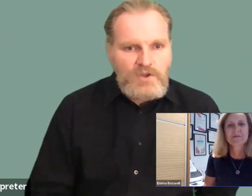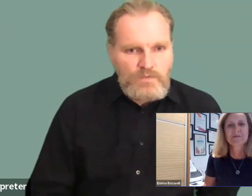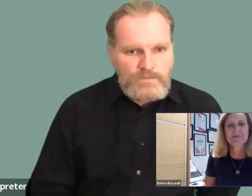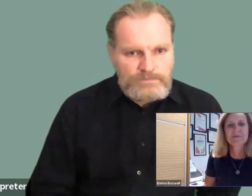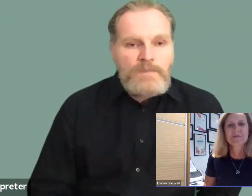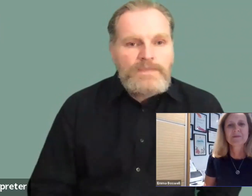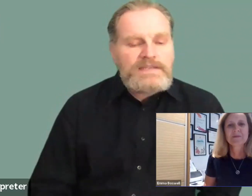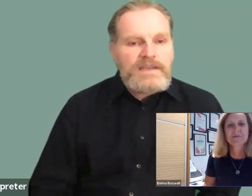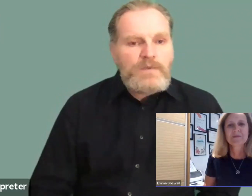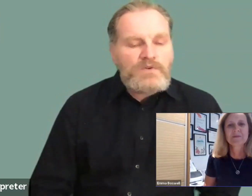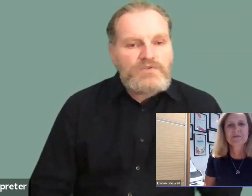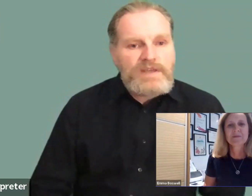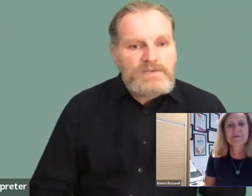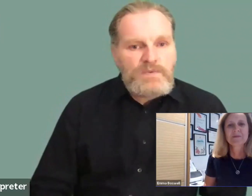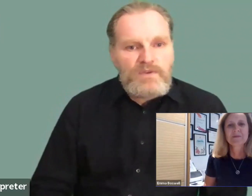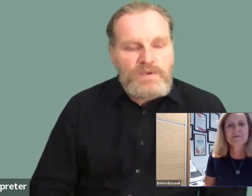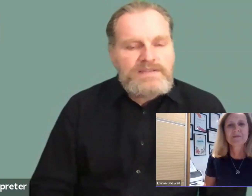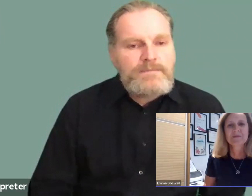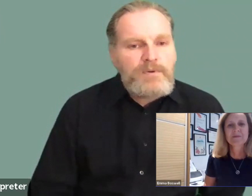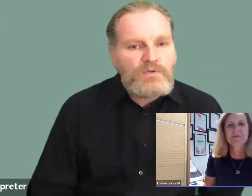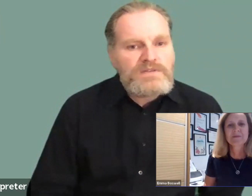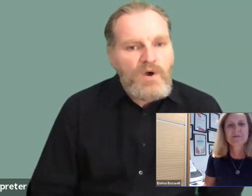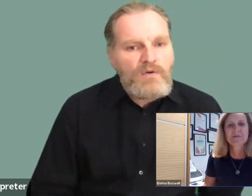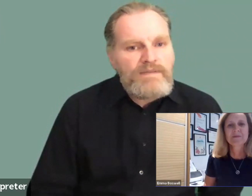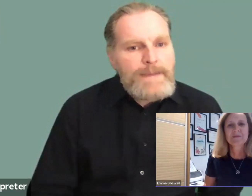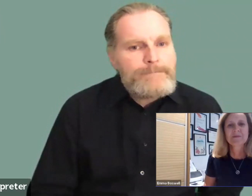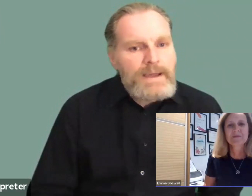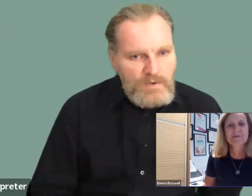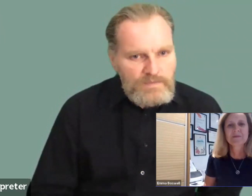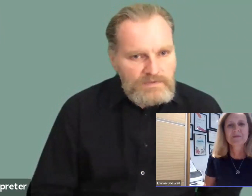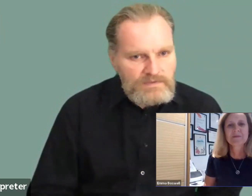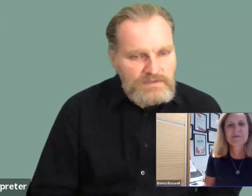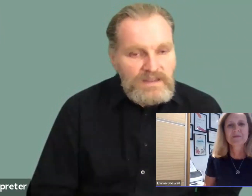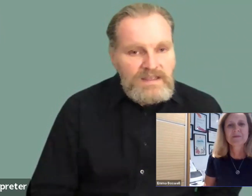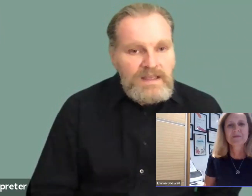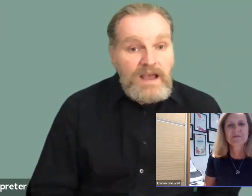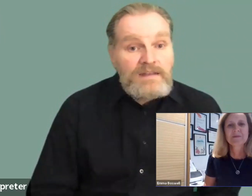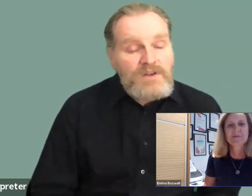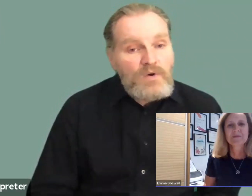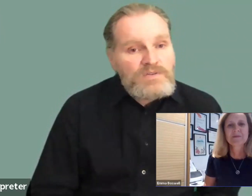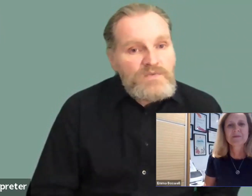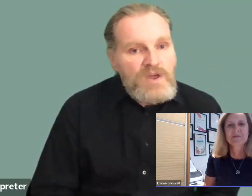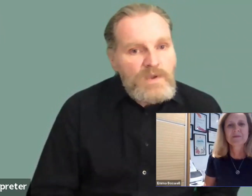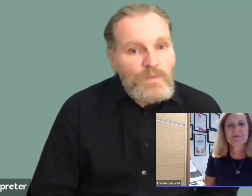So, the next thing I want to raise with you is the importance of empowerment, and also knowing